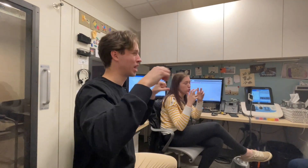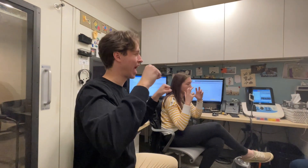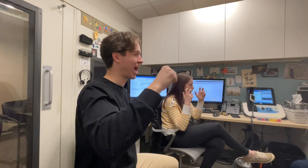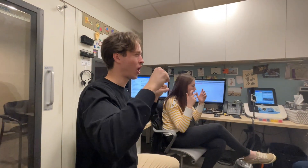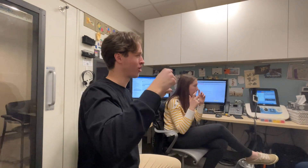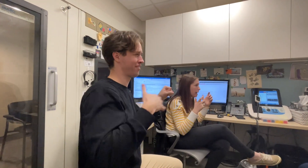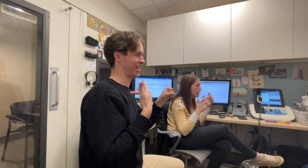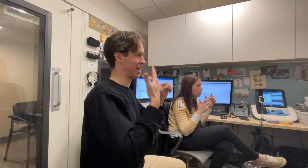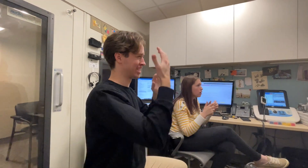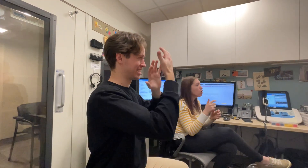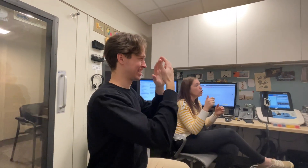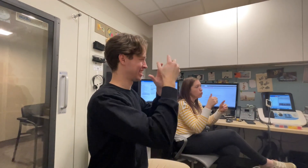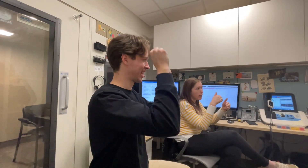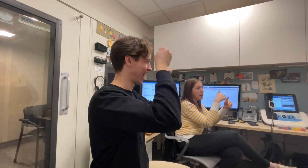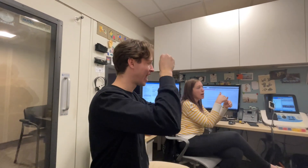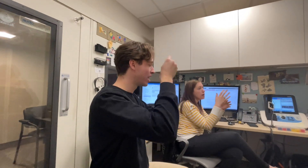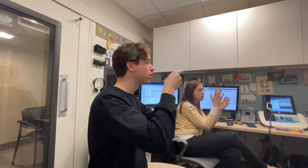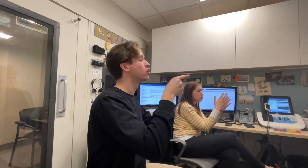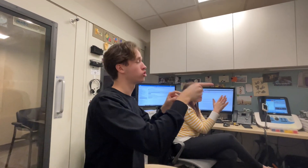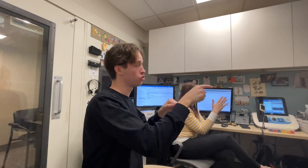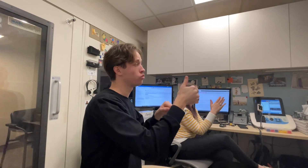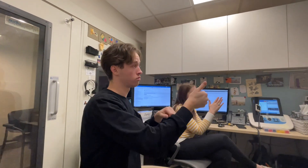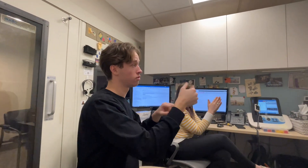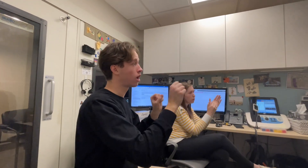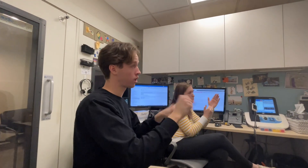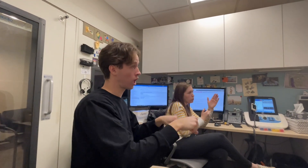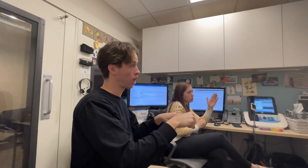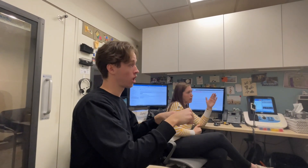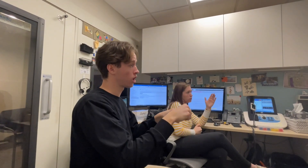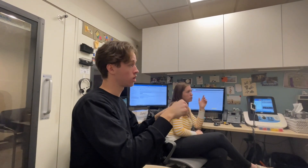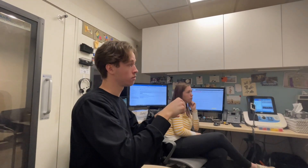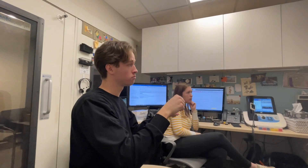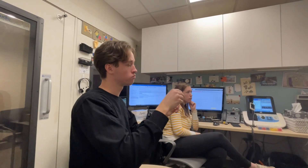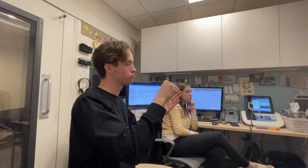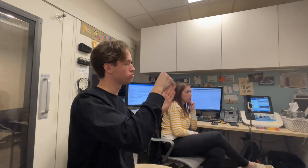you're getting a headache you can even in this first program go down a little bit if you need